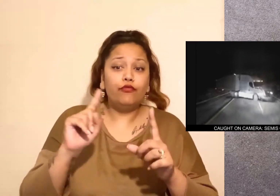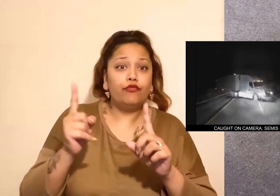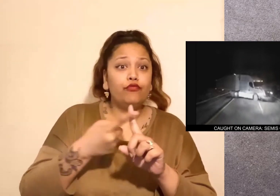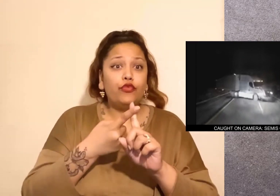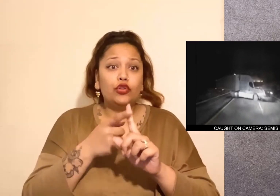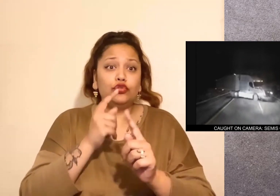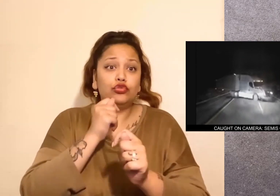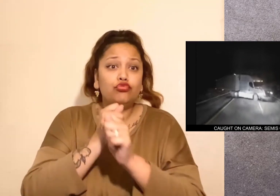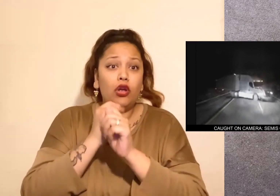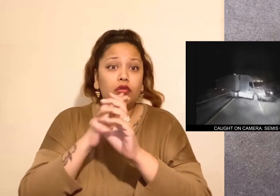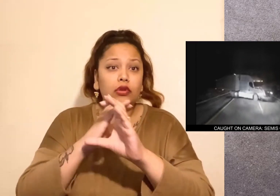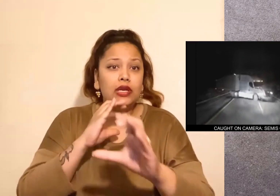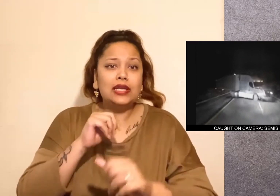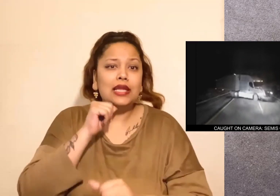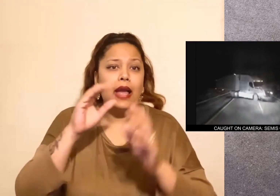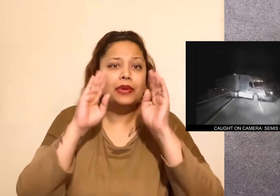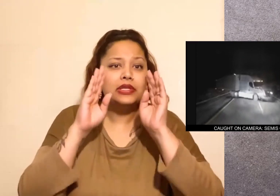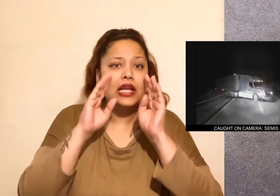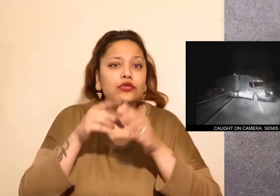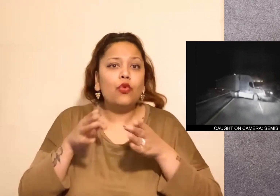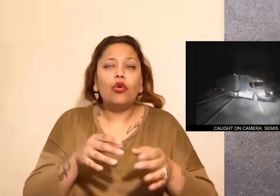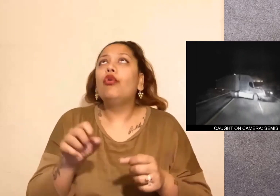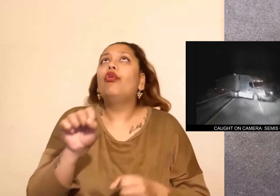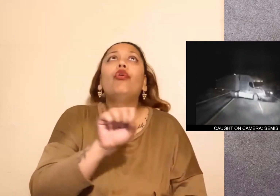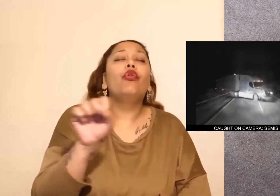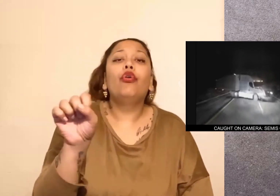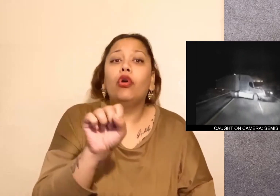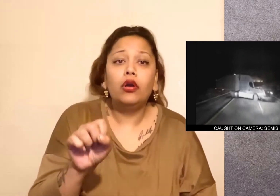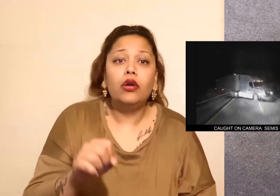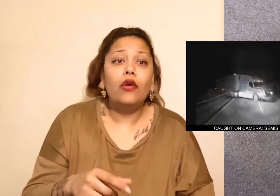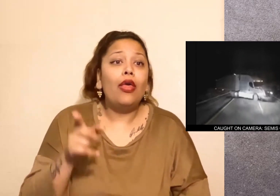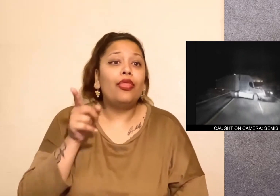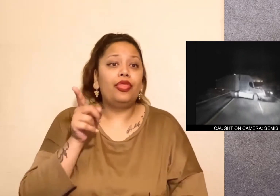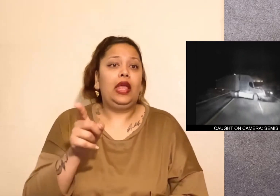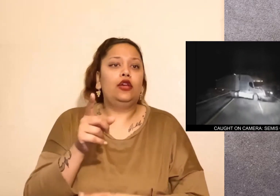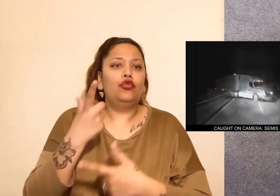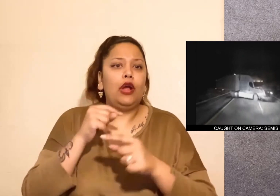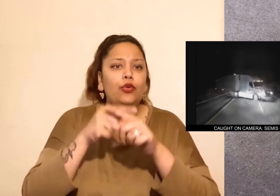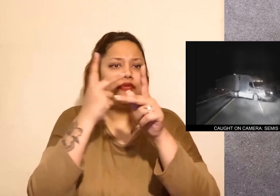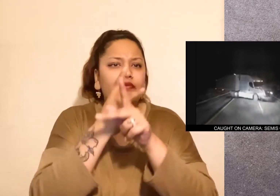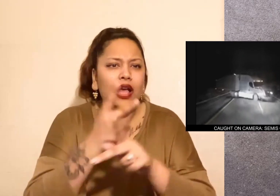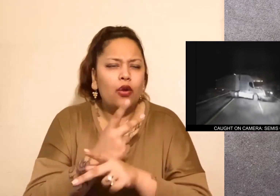the DOT says the driver of the first truck was not paying attention to the road and they're